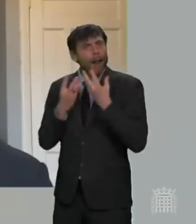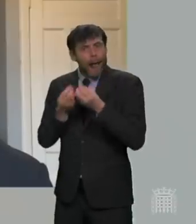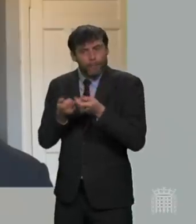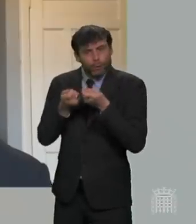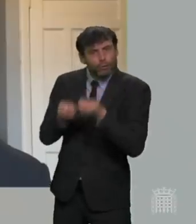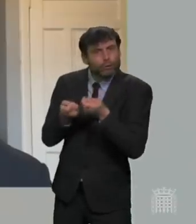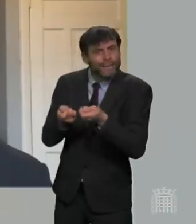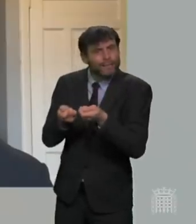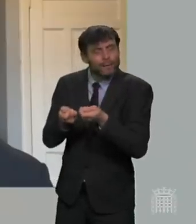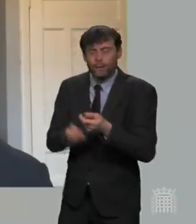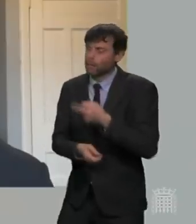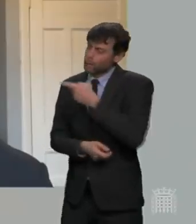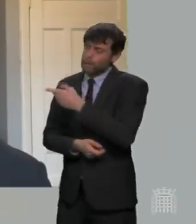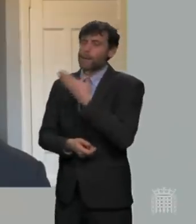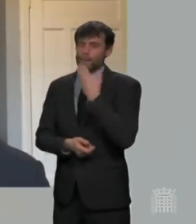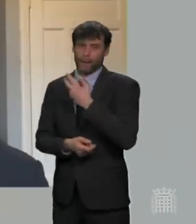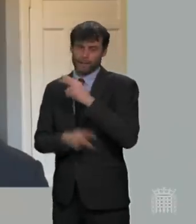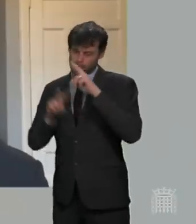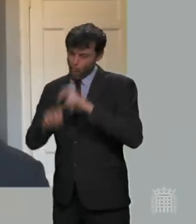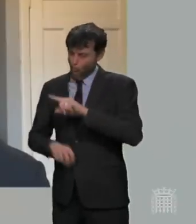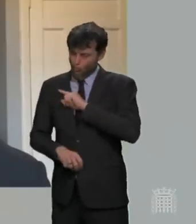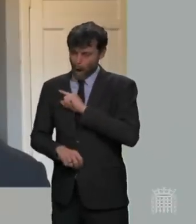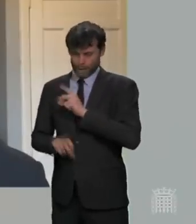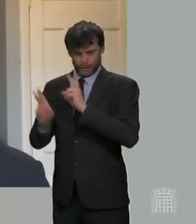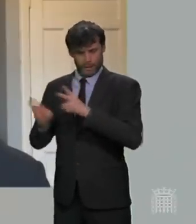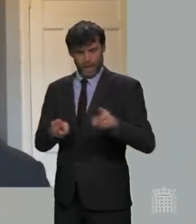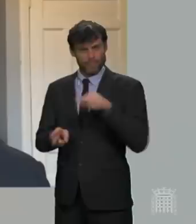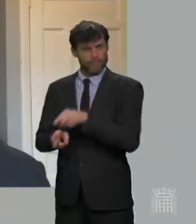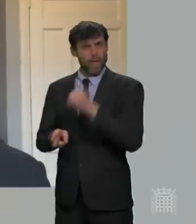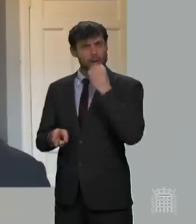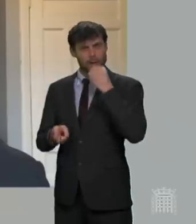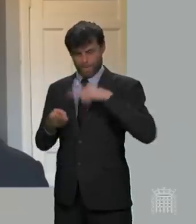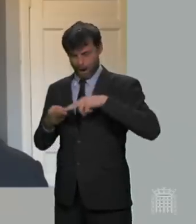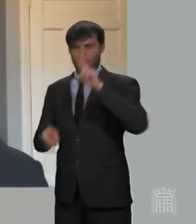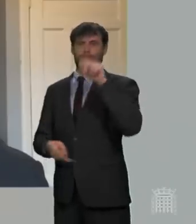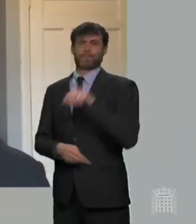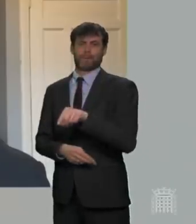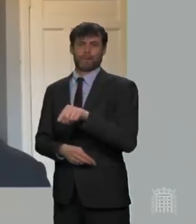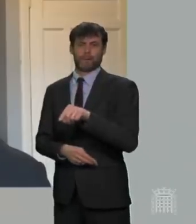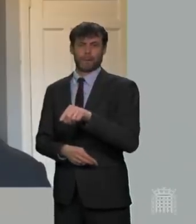the rise in deaths and bring addiction treatment back into the NHS within mental health services